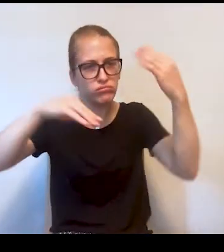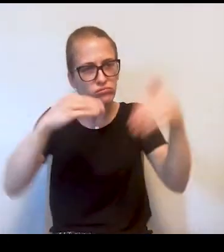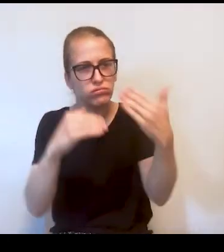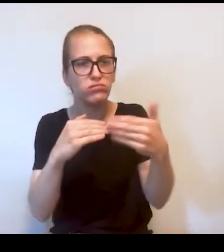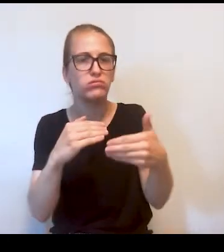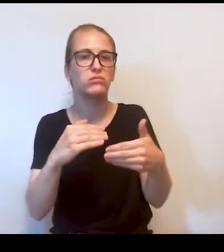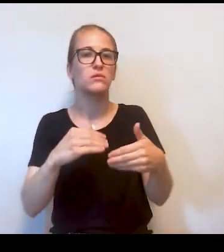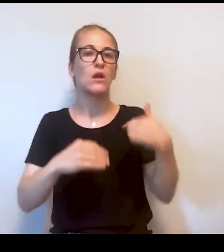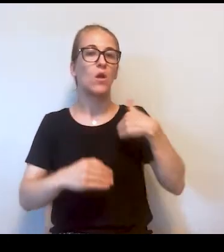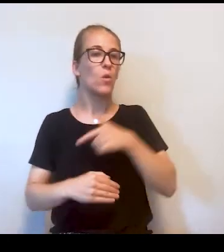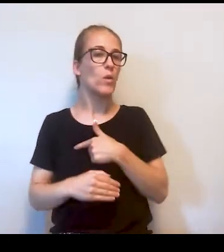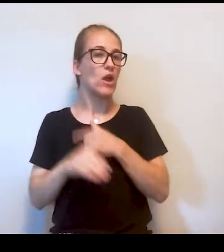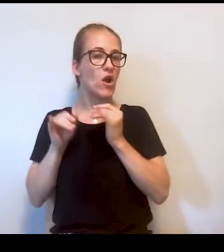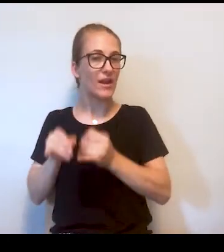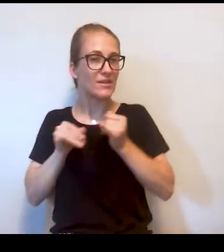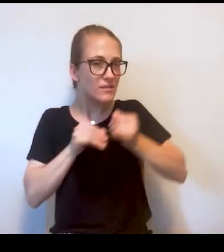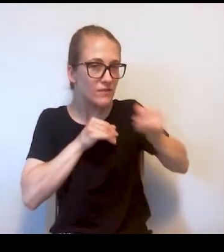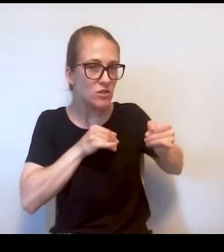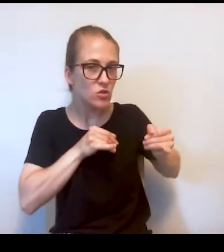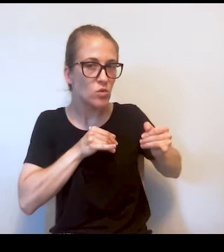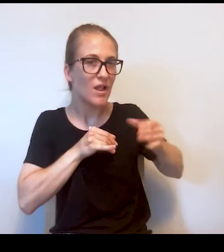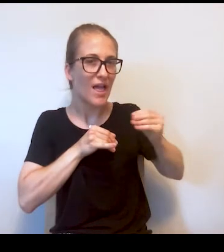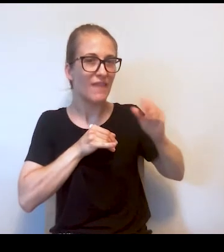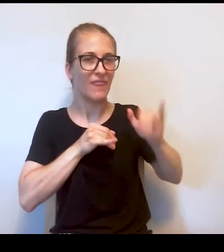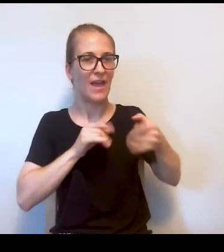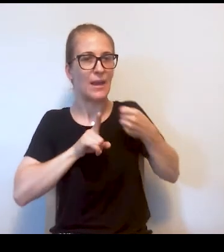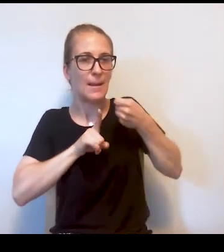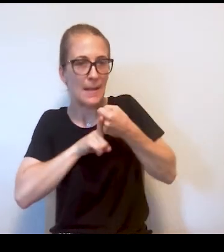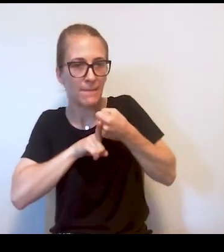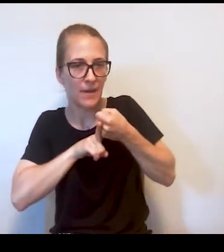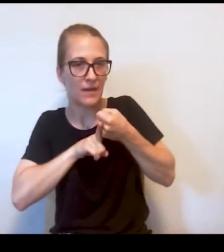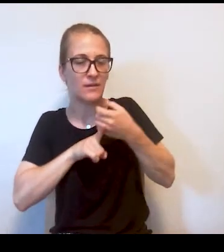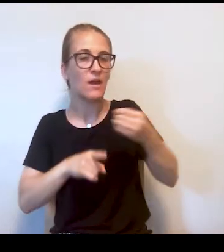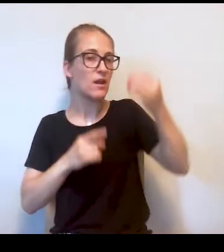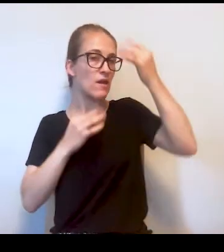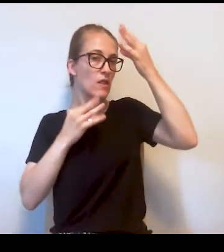And to think of where the issue of ableism comes in...